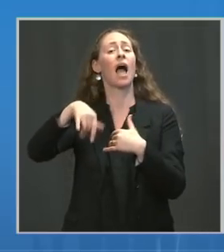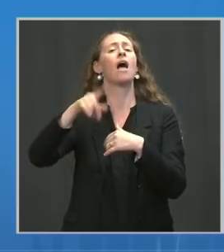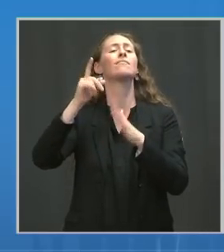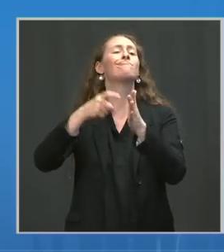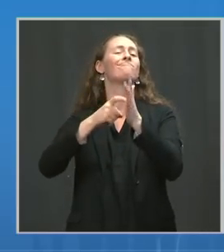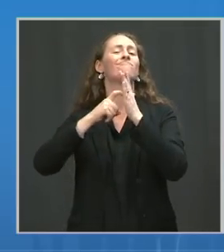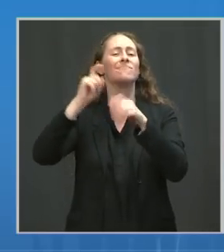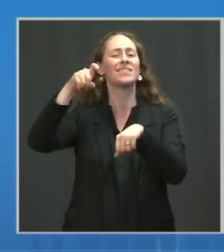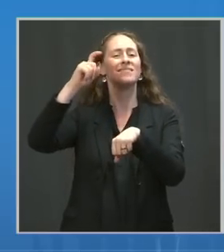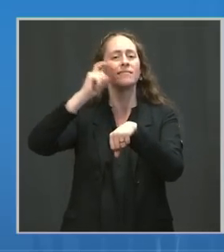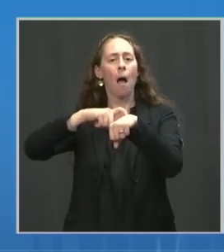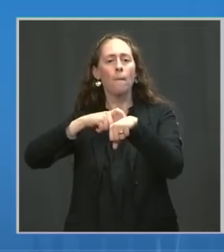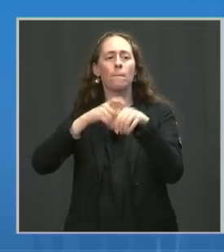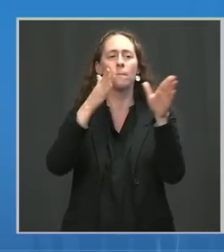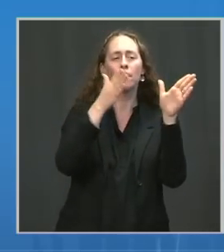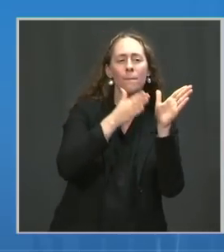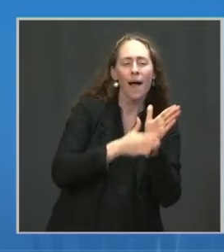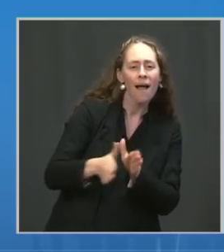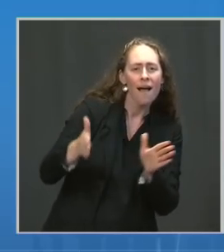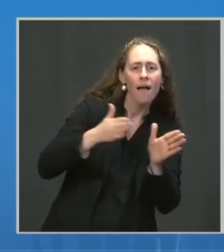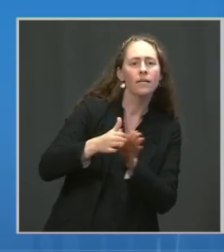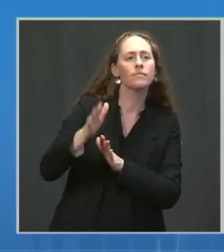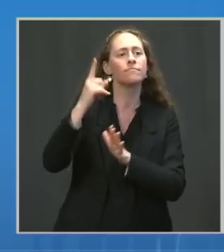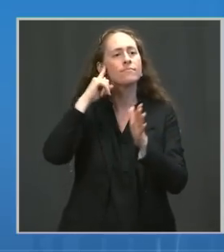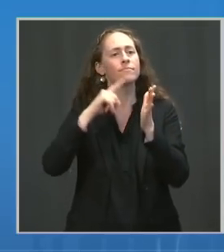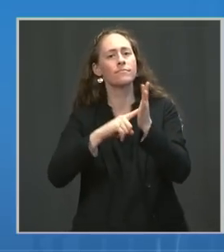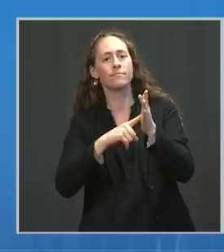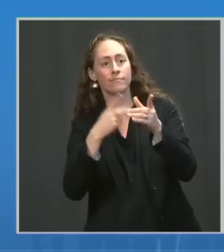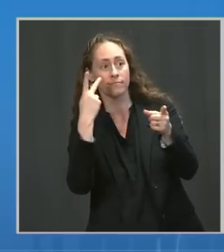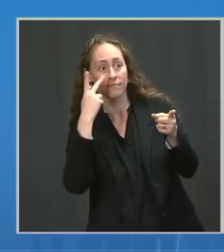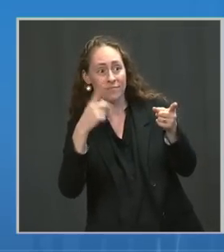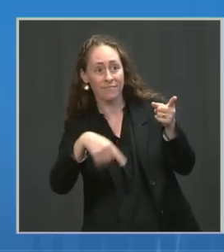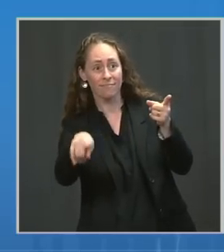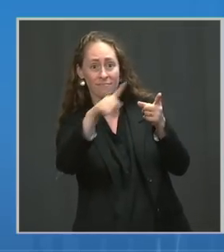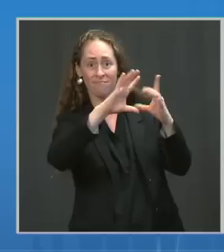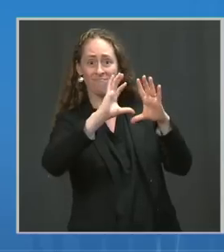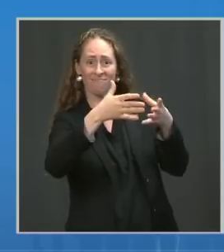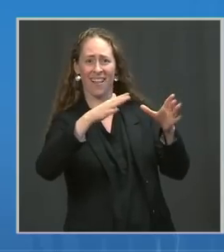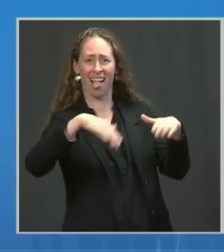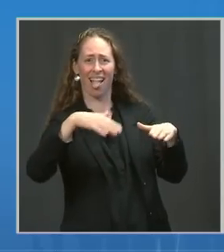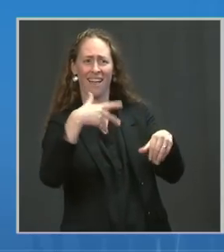risks unvaccinated individuals pose versus those who have been vaccinated.